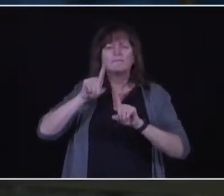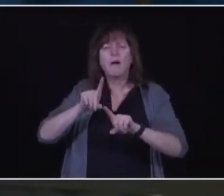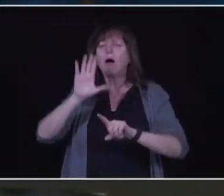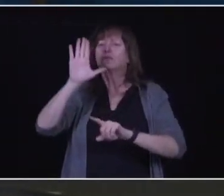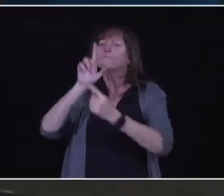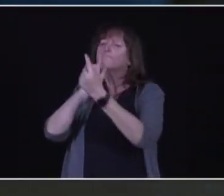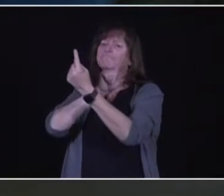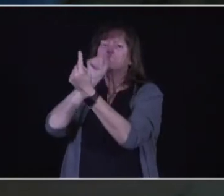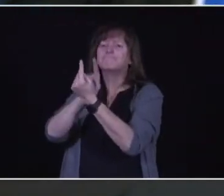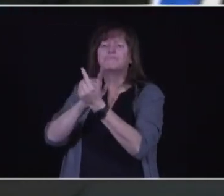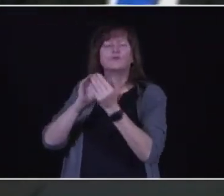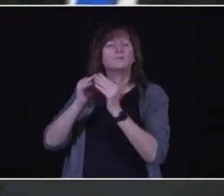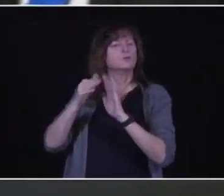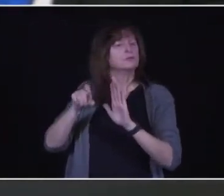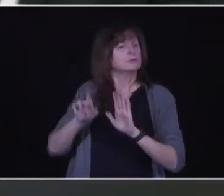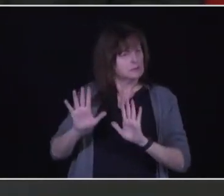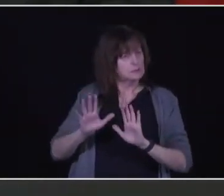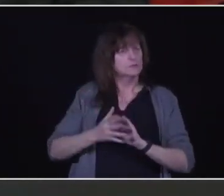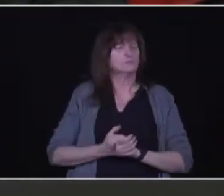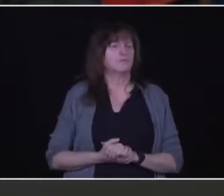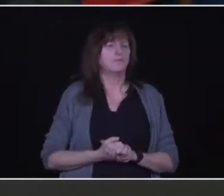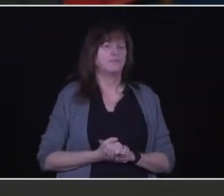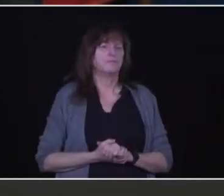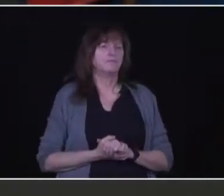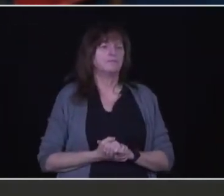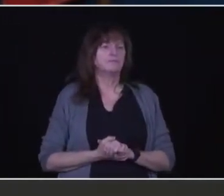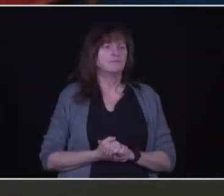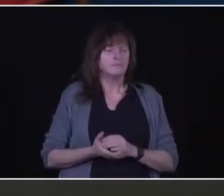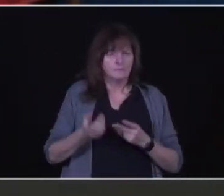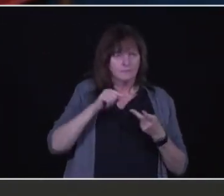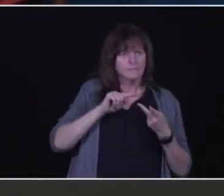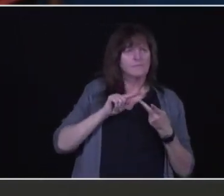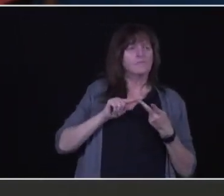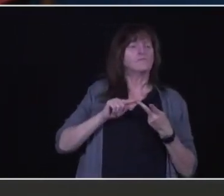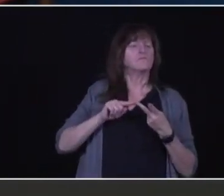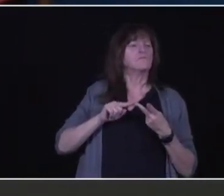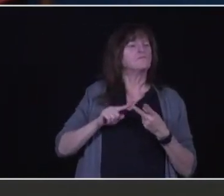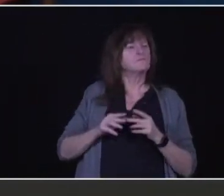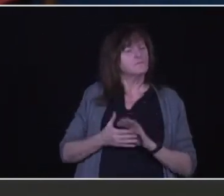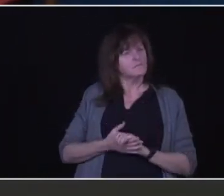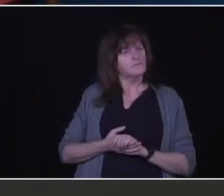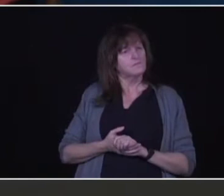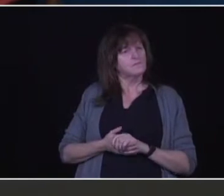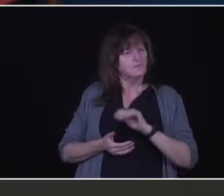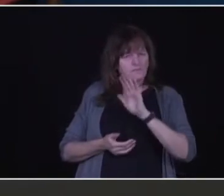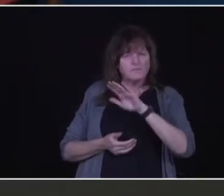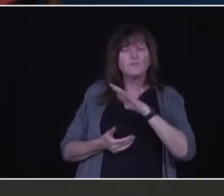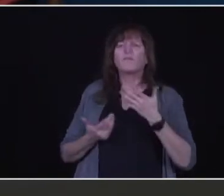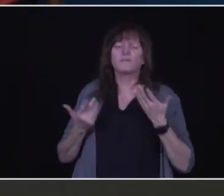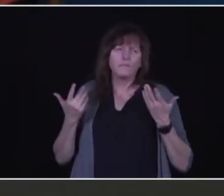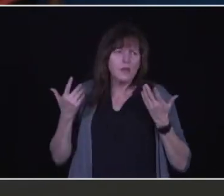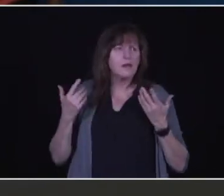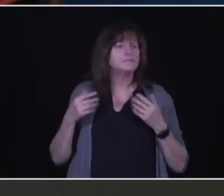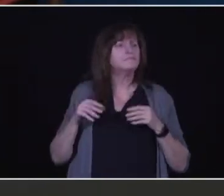Yes. Premier we have seen reports over the course of the rollout of the vaccine some shots have